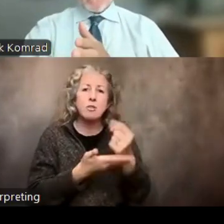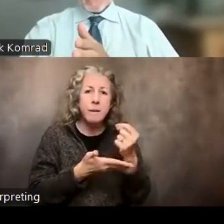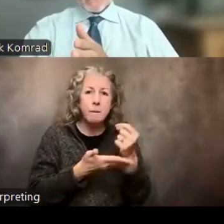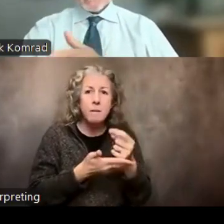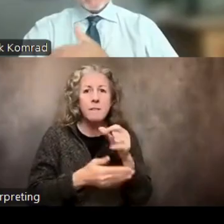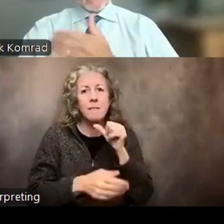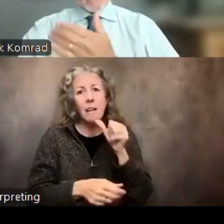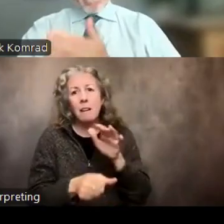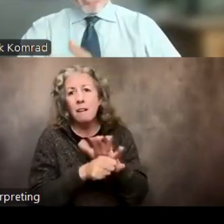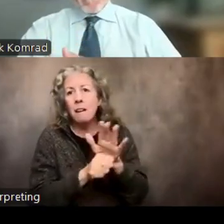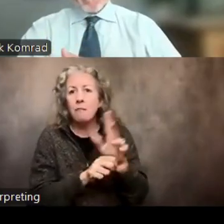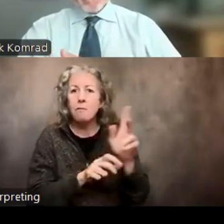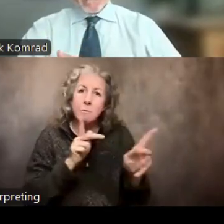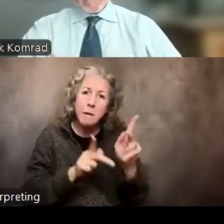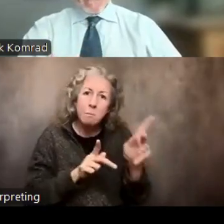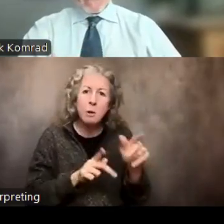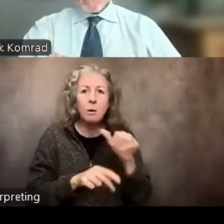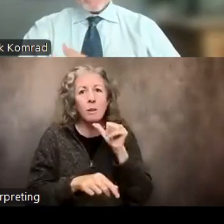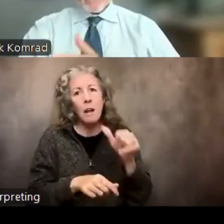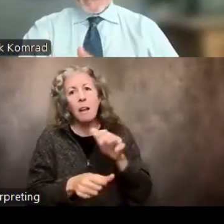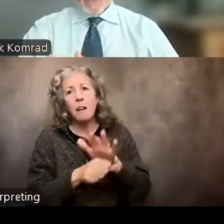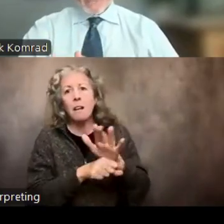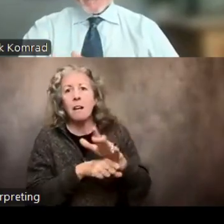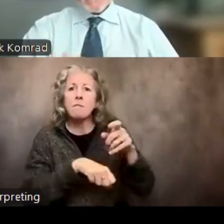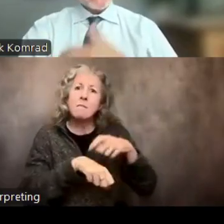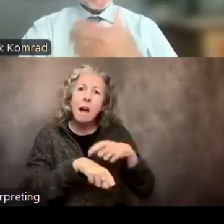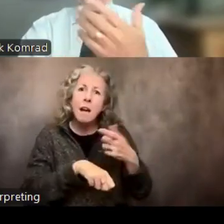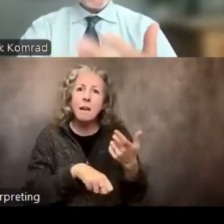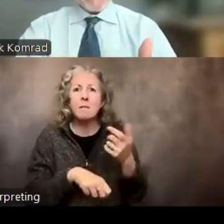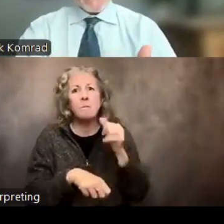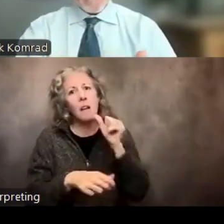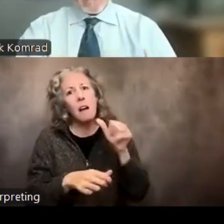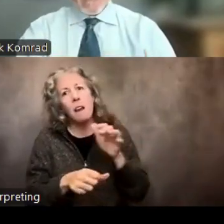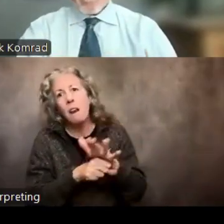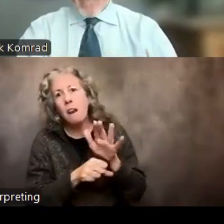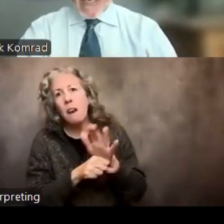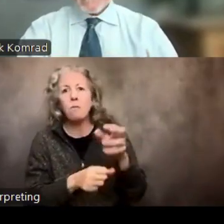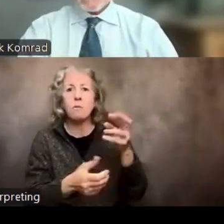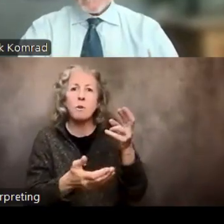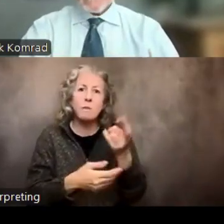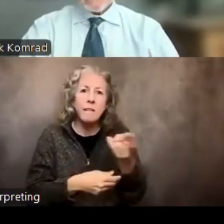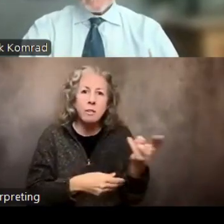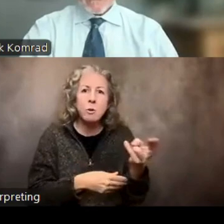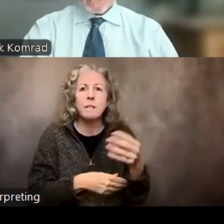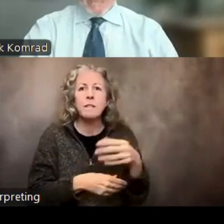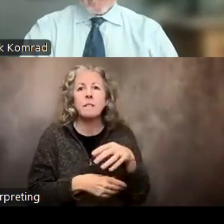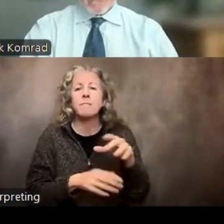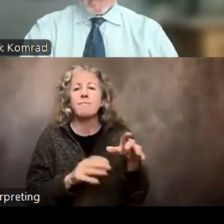patients, not enough resources. Stigma, biases such as ableism.